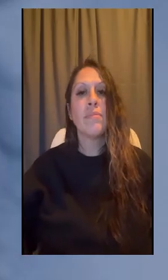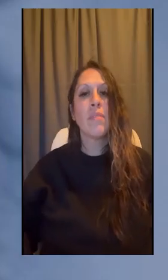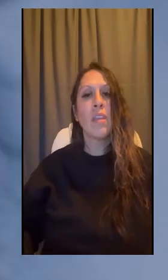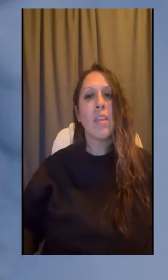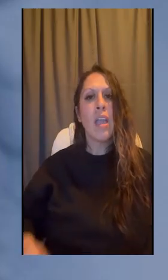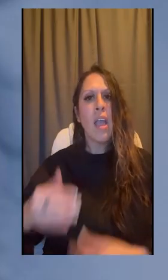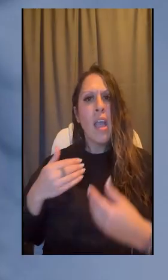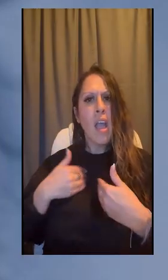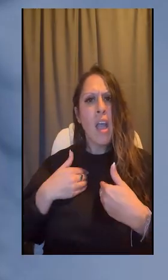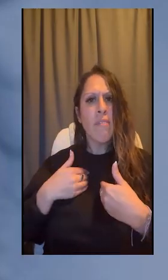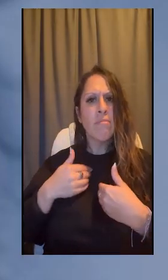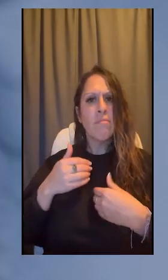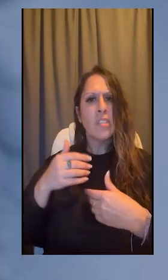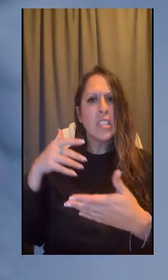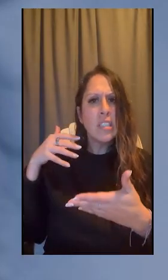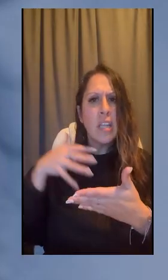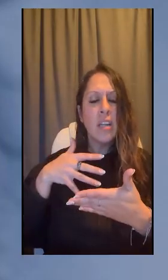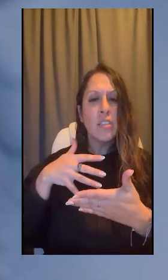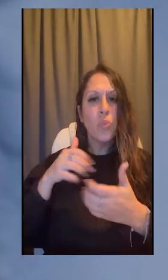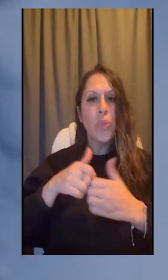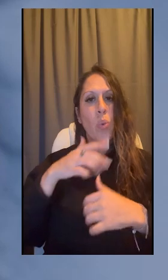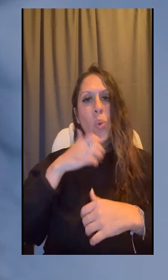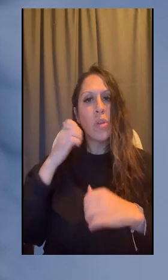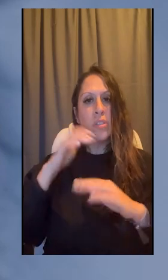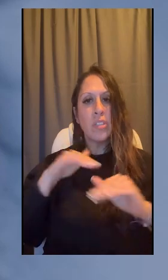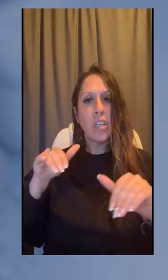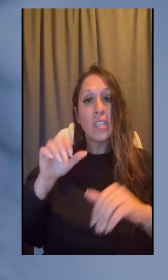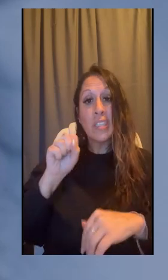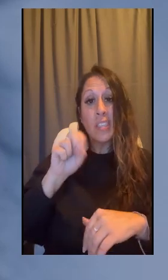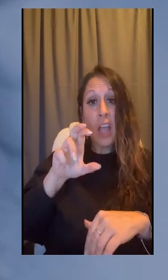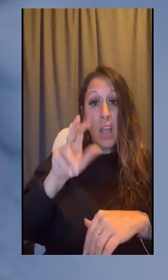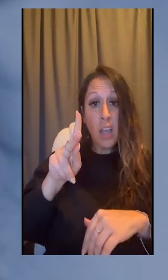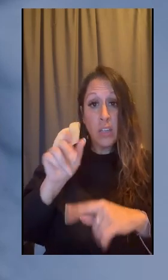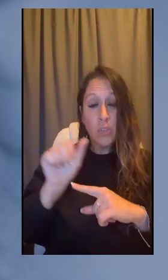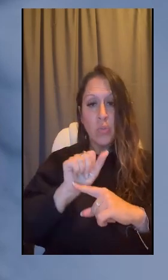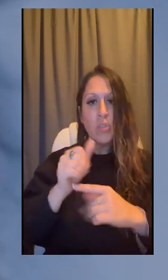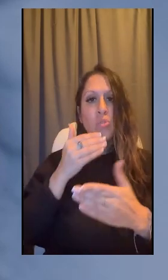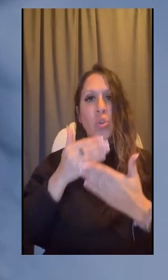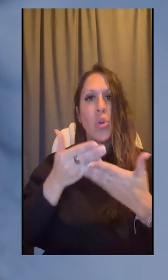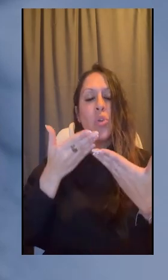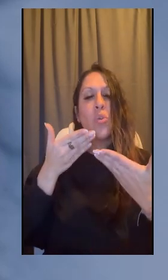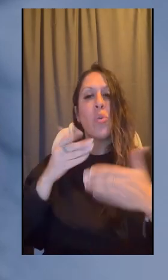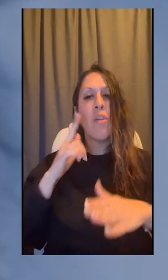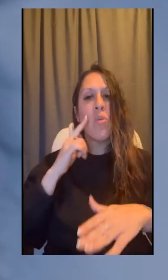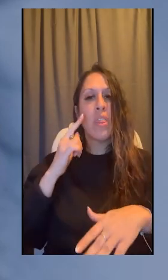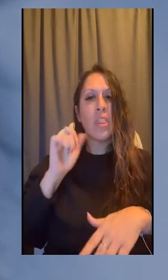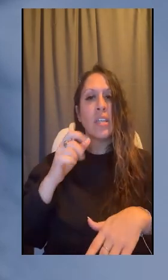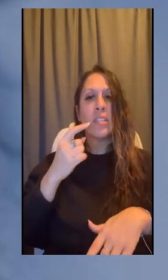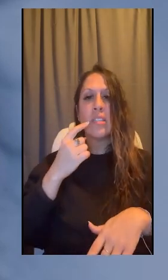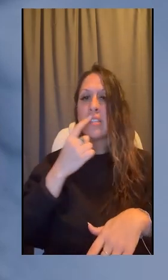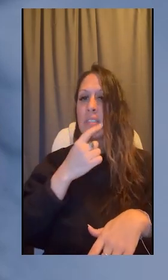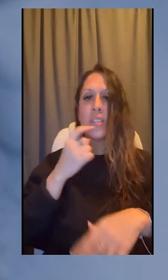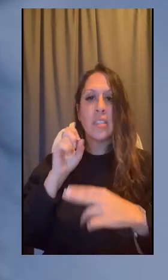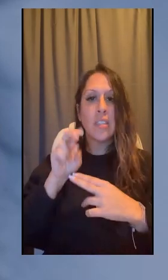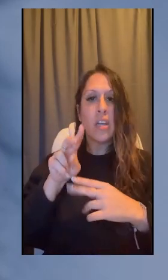In a few studies of older children, suck training afterwards was a good way to help the tongue get stronger and reestablish function.